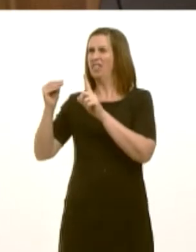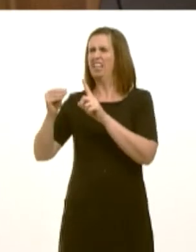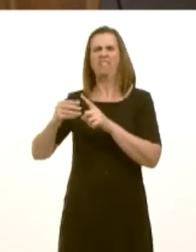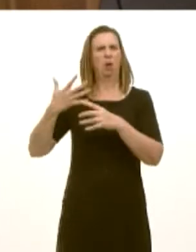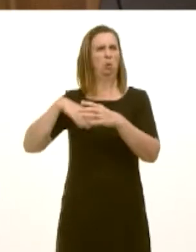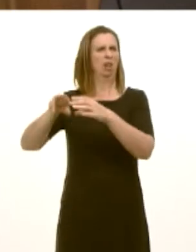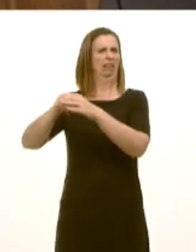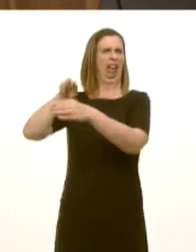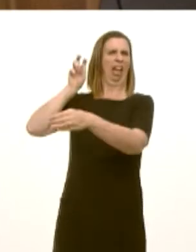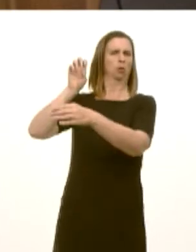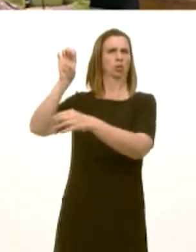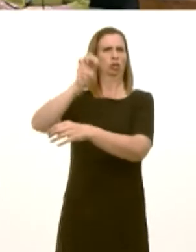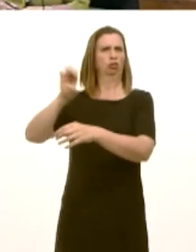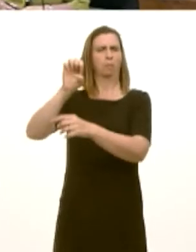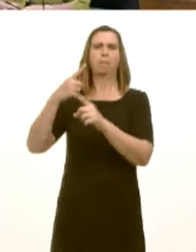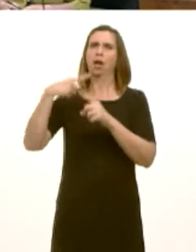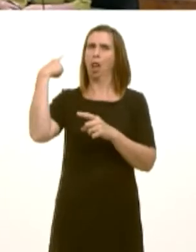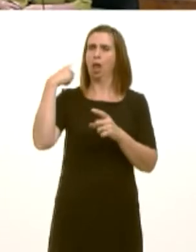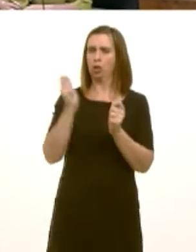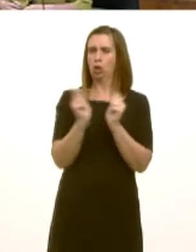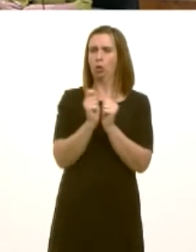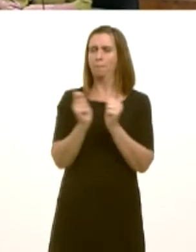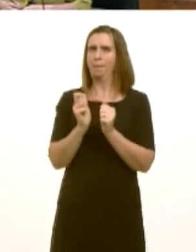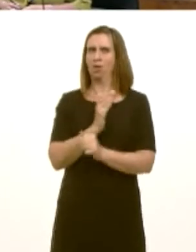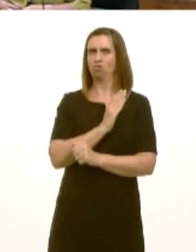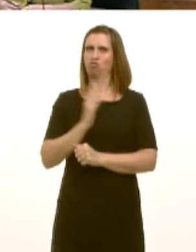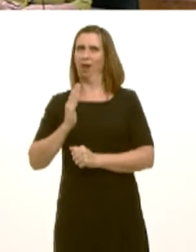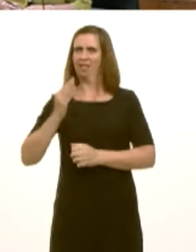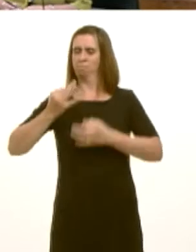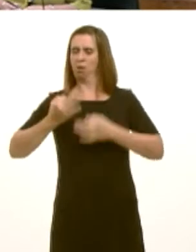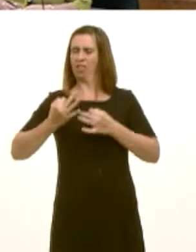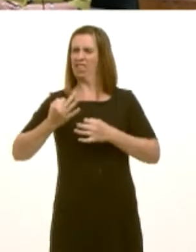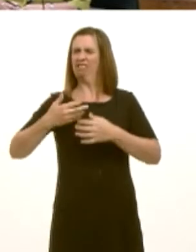friends in the right-wing London press, jeopardise this and have their way.